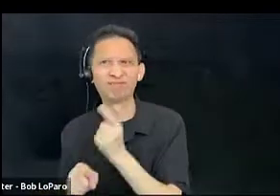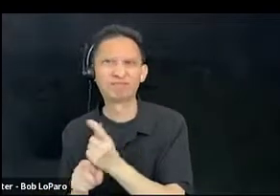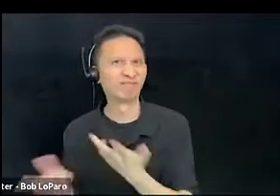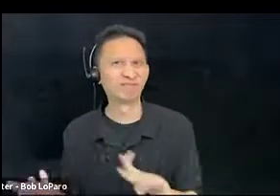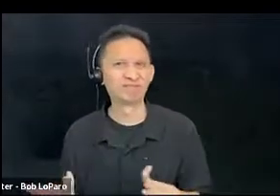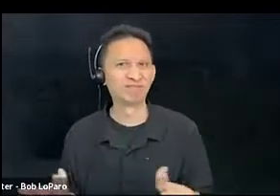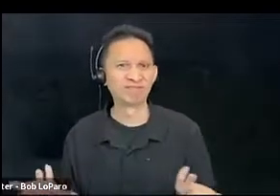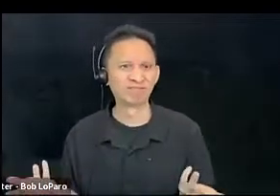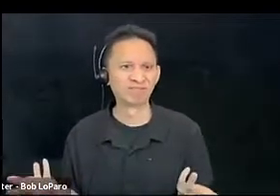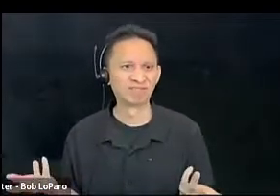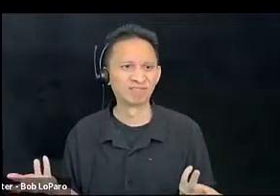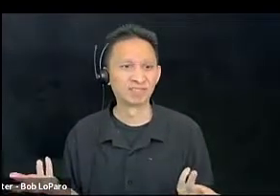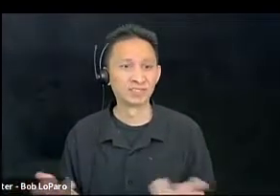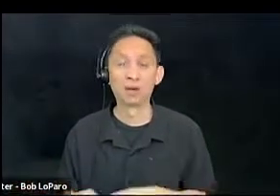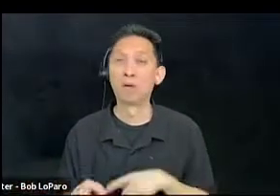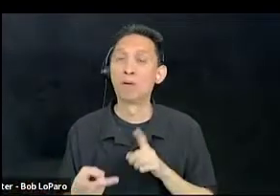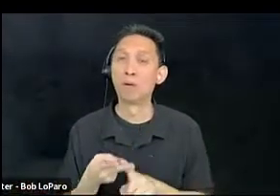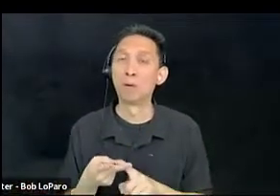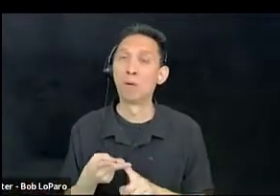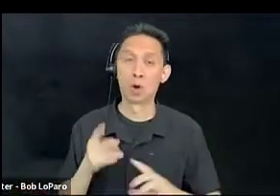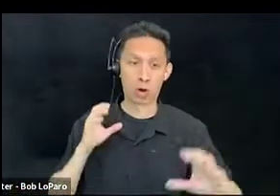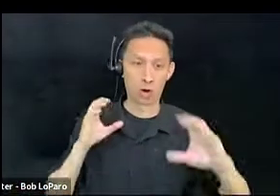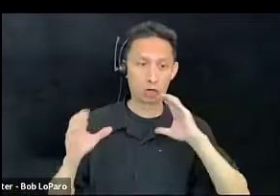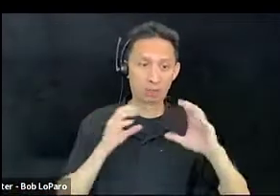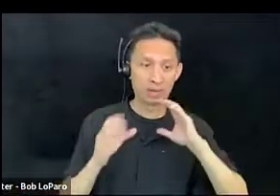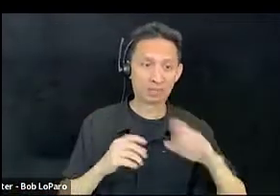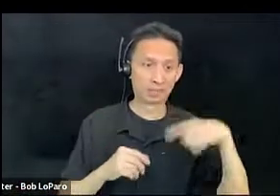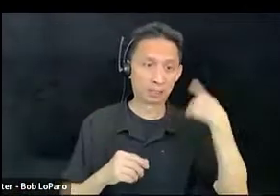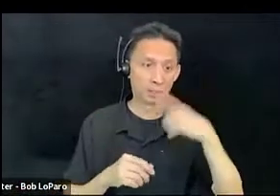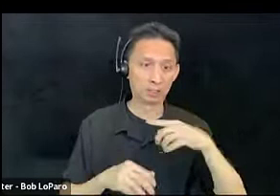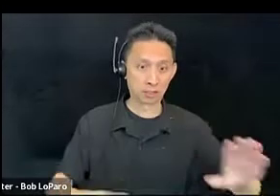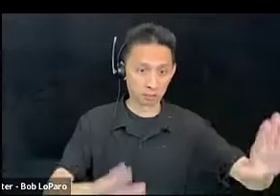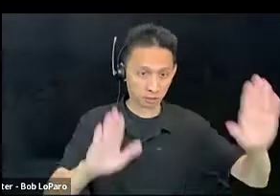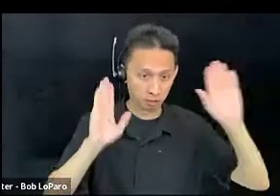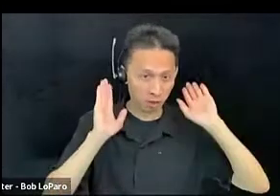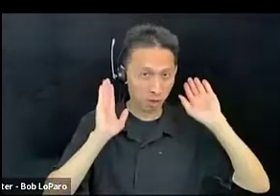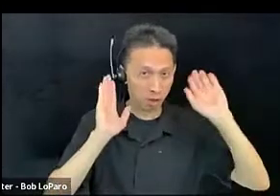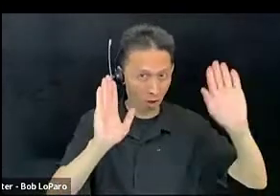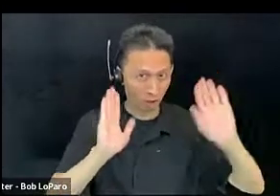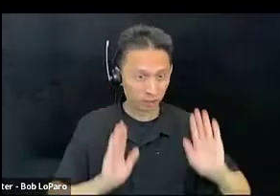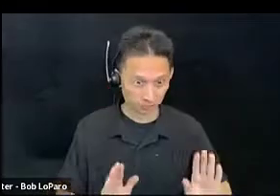you have communication that visually looks awesome. And usually that's because you have a great TVI